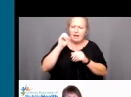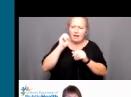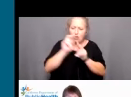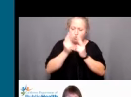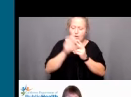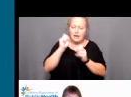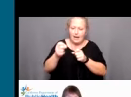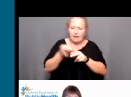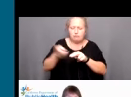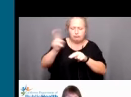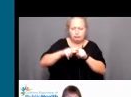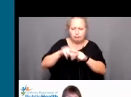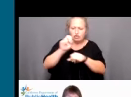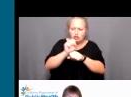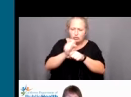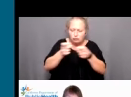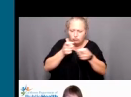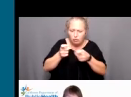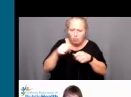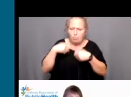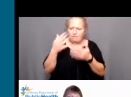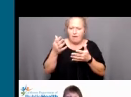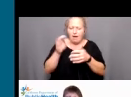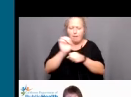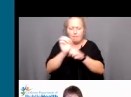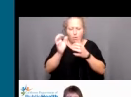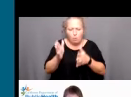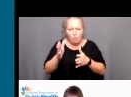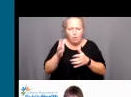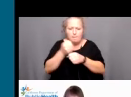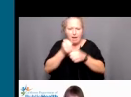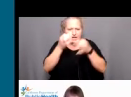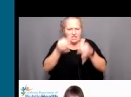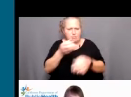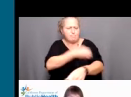Unions can increase job control, provide employees are decision making power and address